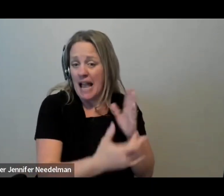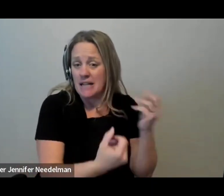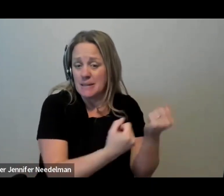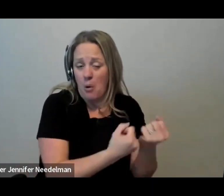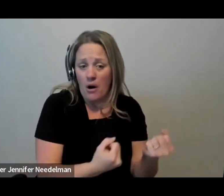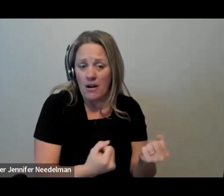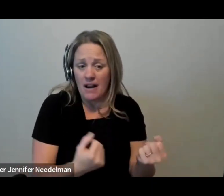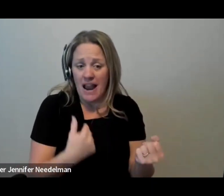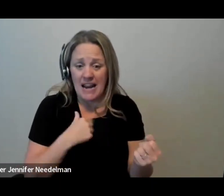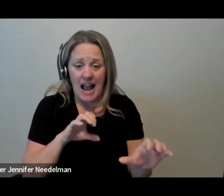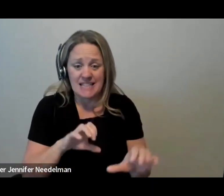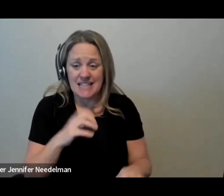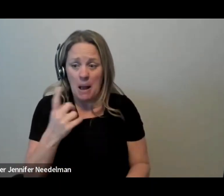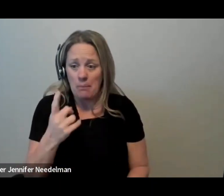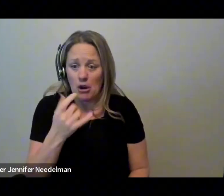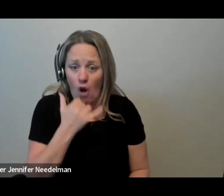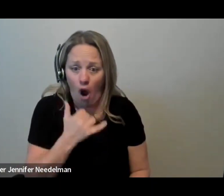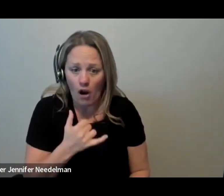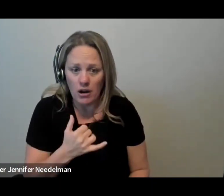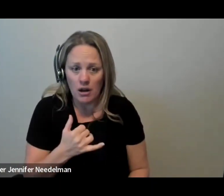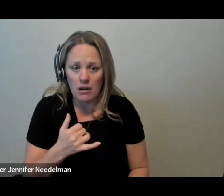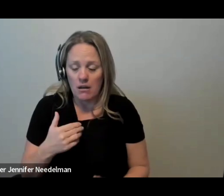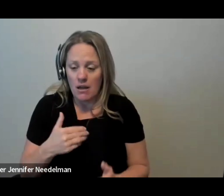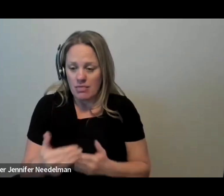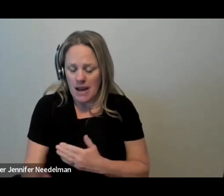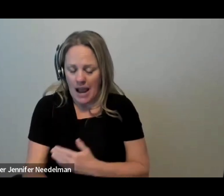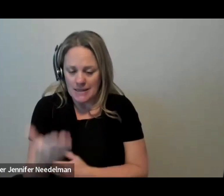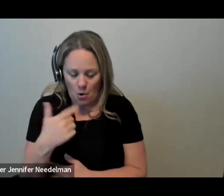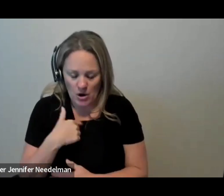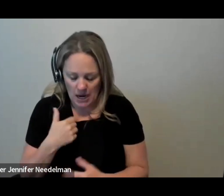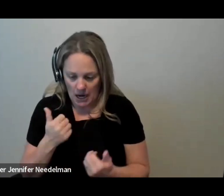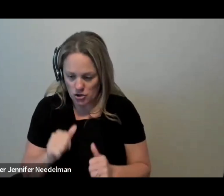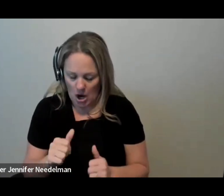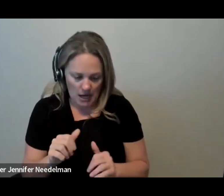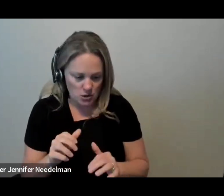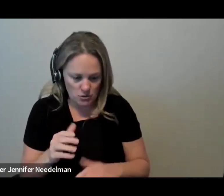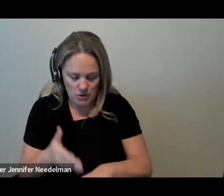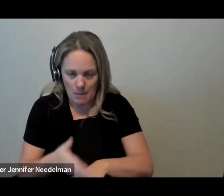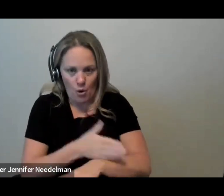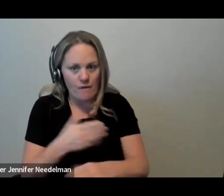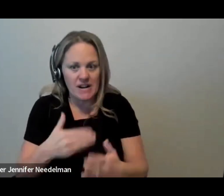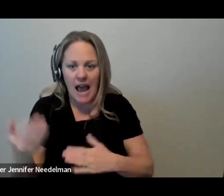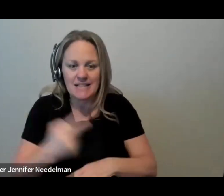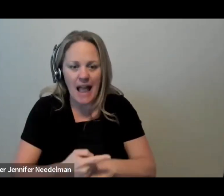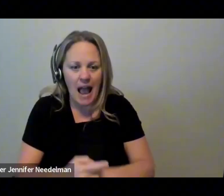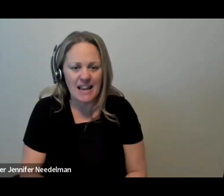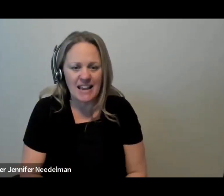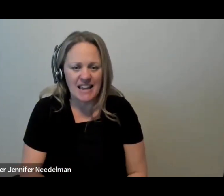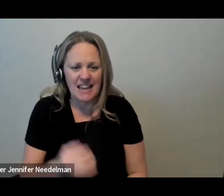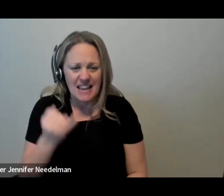and I would do a root cause analysis and figure out what we do to, you know, do better the next time. When you get it wrong in this space though,